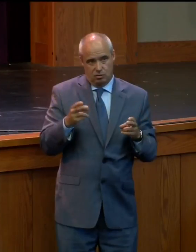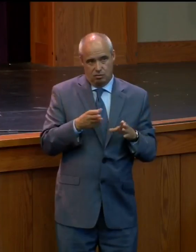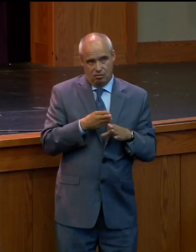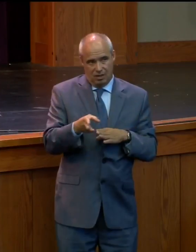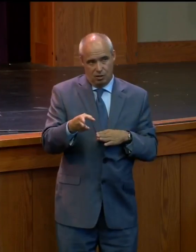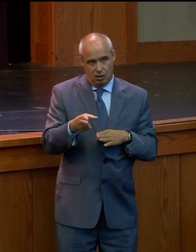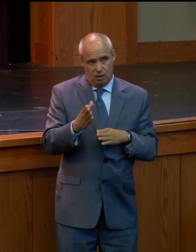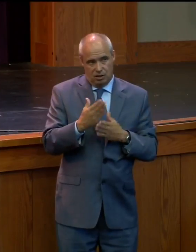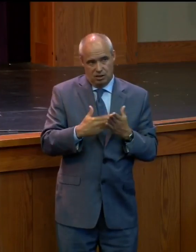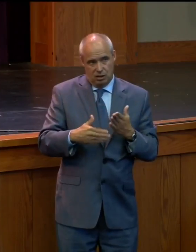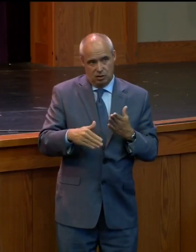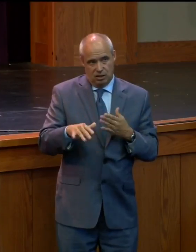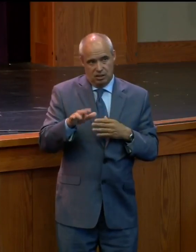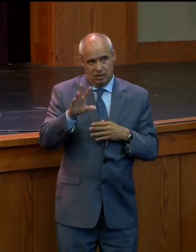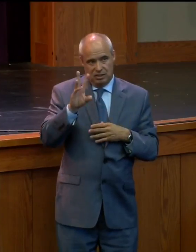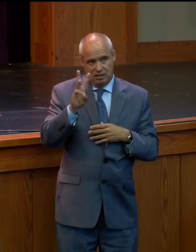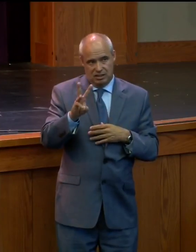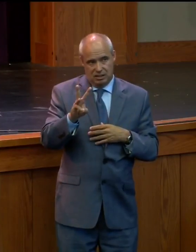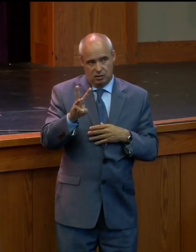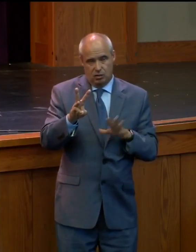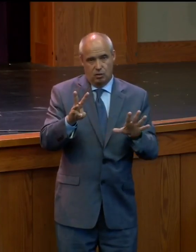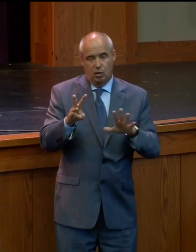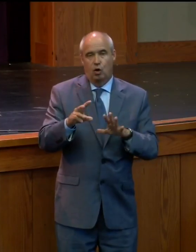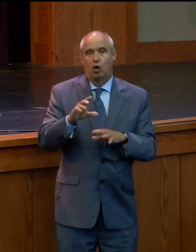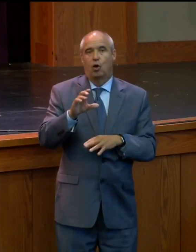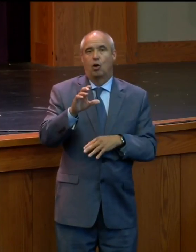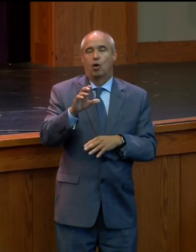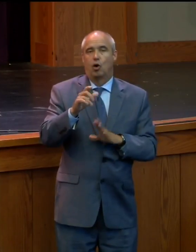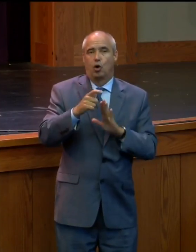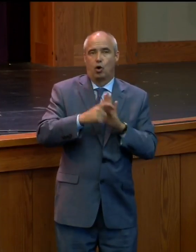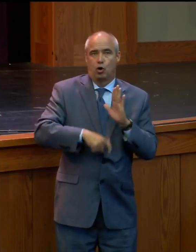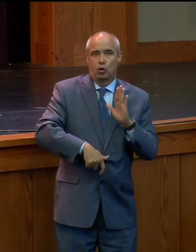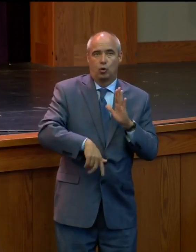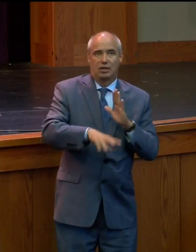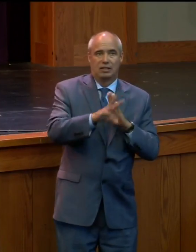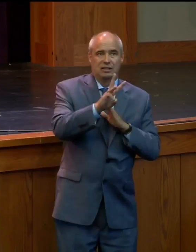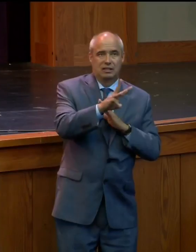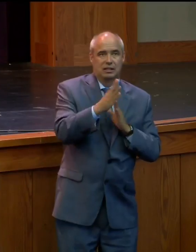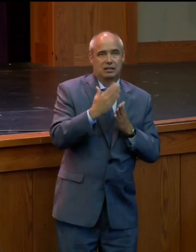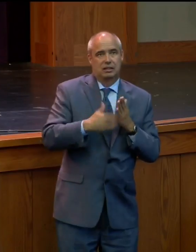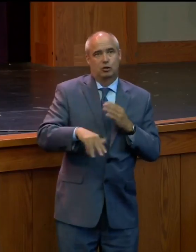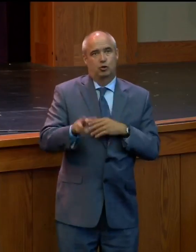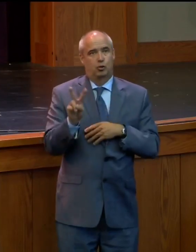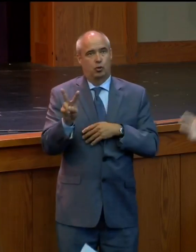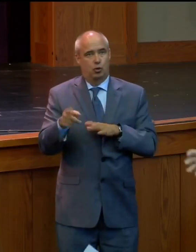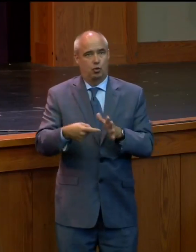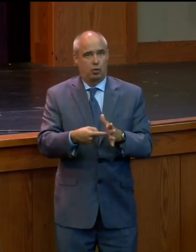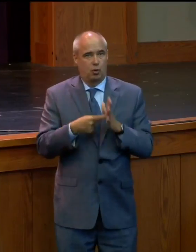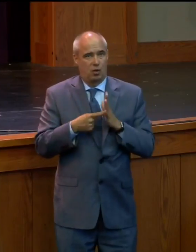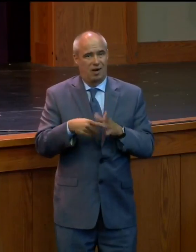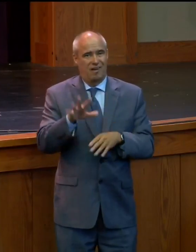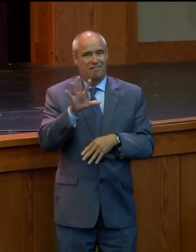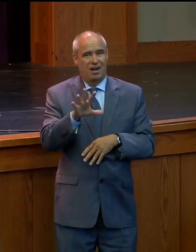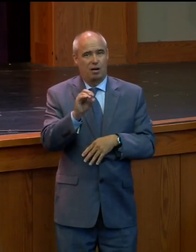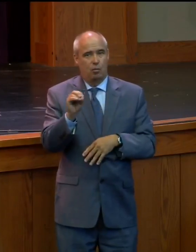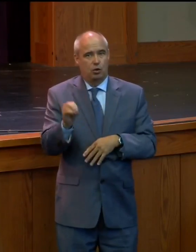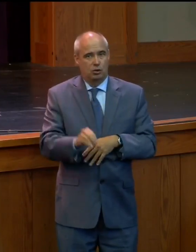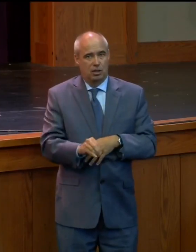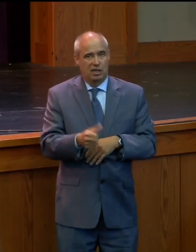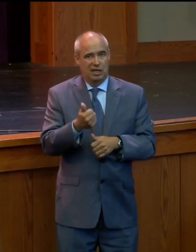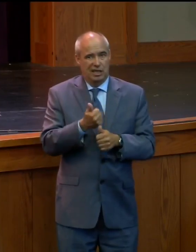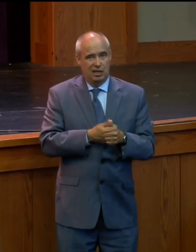SECTION 6 OR ARTICLE 6, SECTION 2 REQUIRING 5% OF EACH OF AT